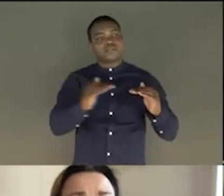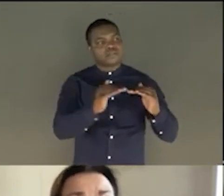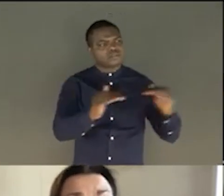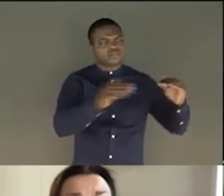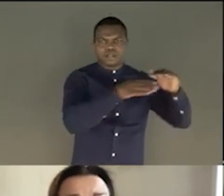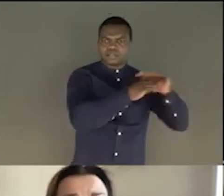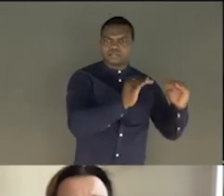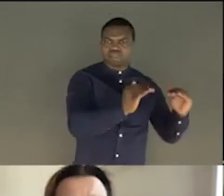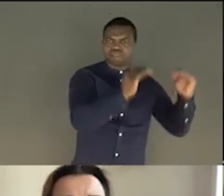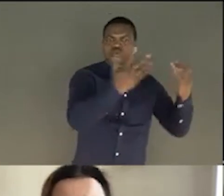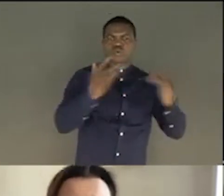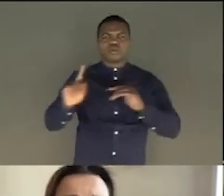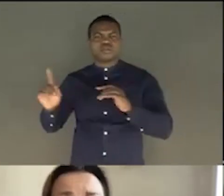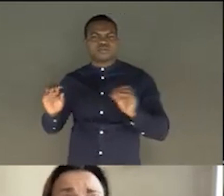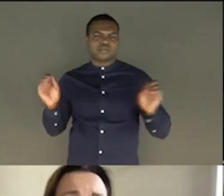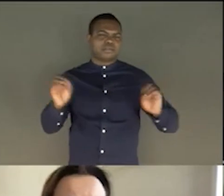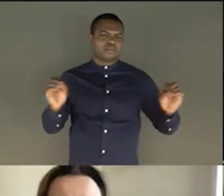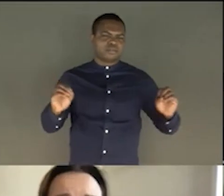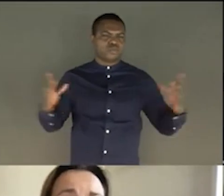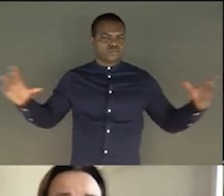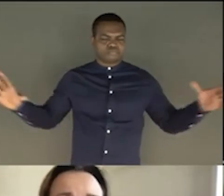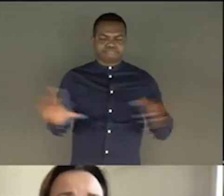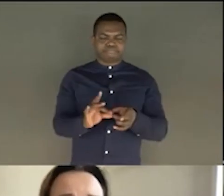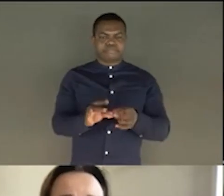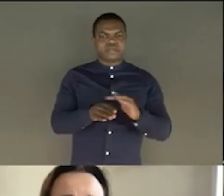I think that is a recurring question that keeps coming.